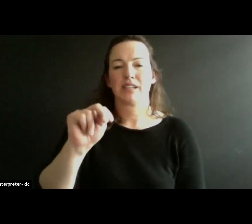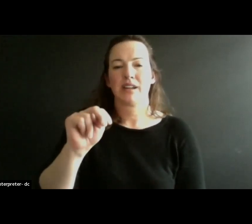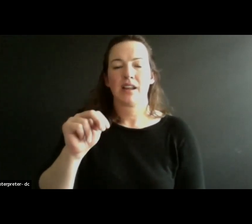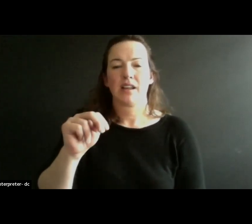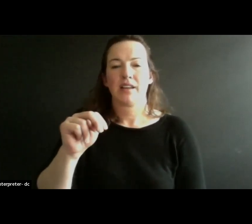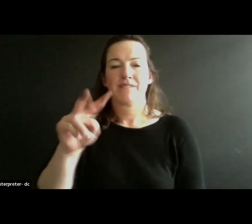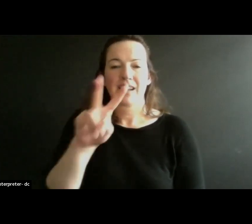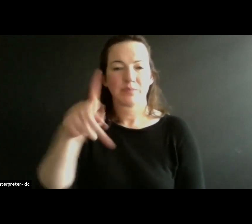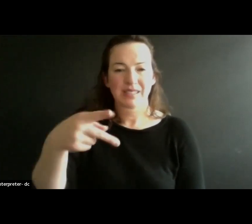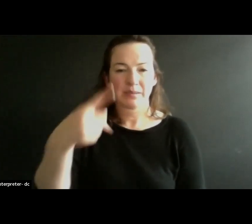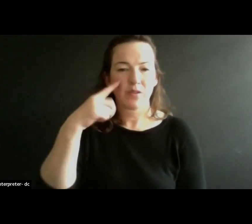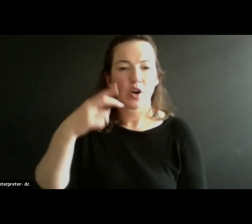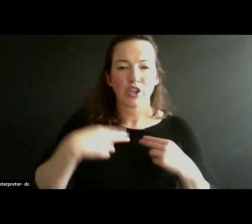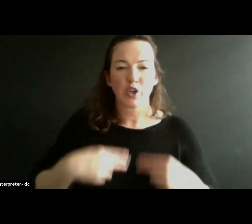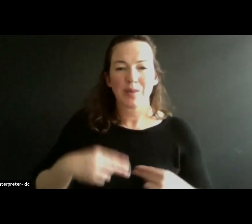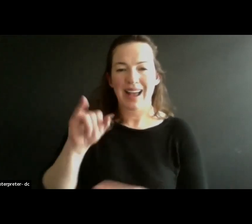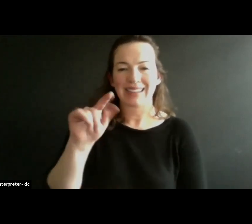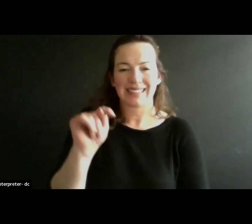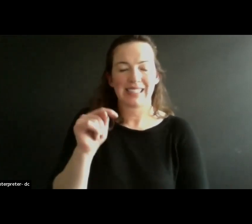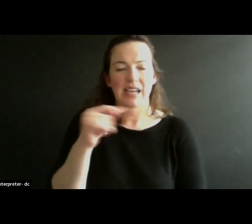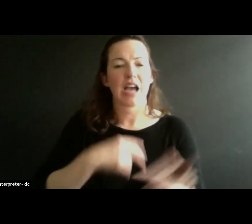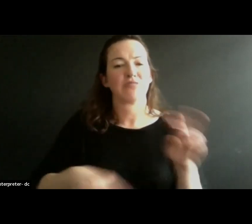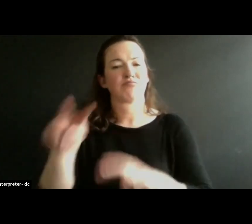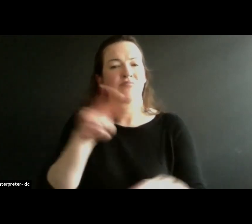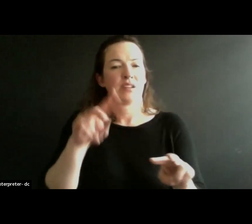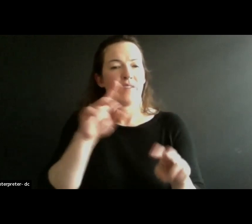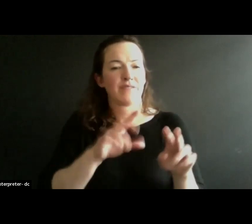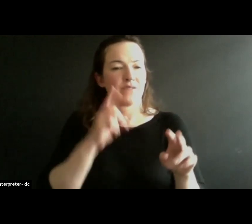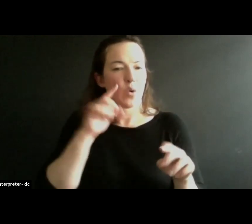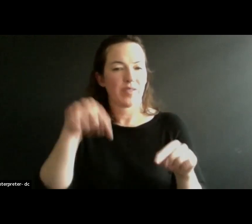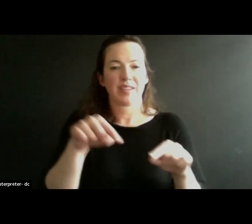It, so I oversee all community impact for humanity across the country. I mean human